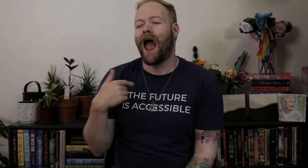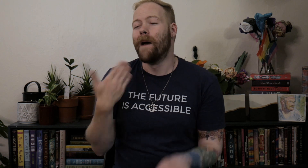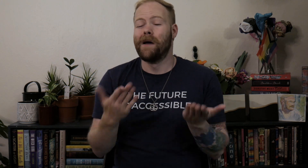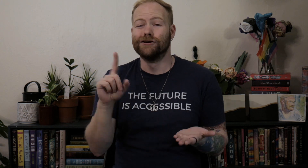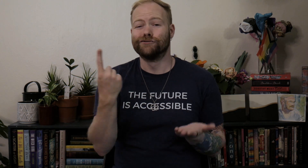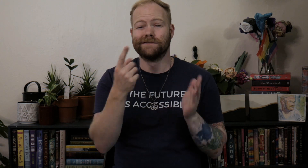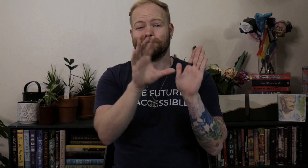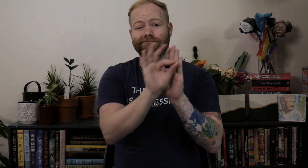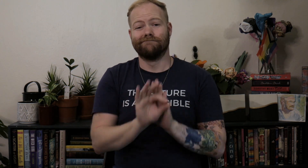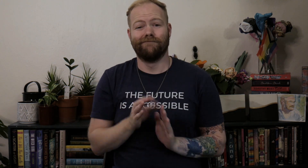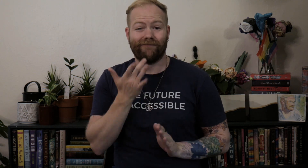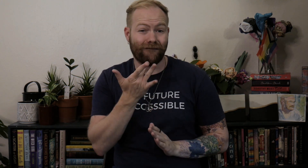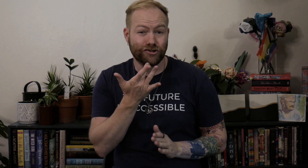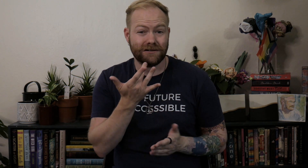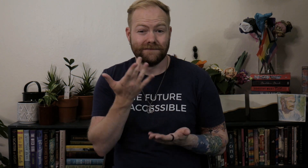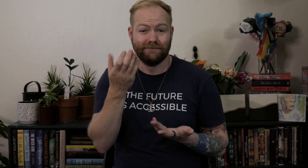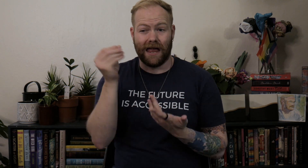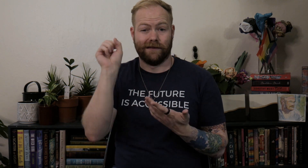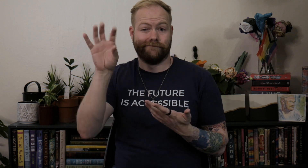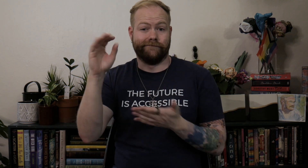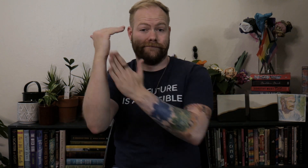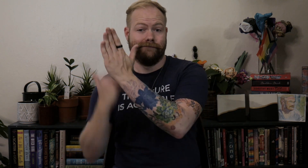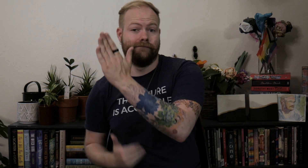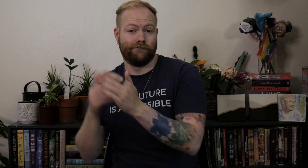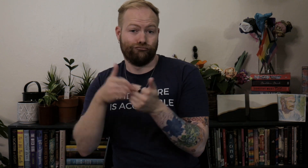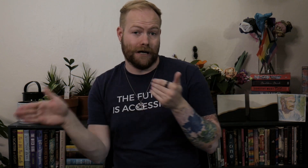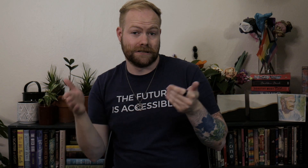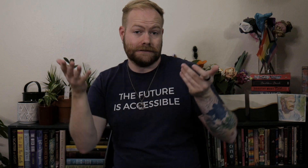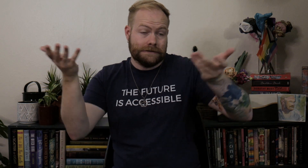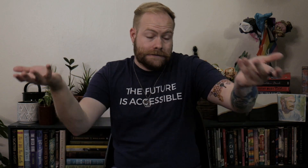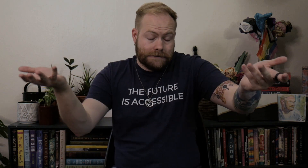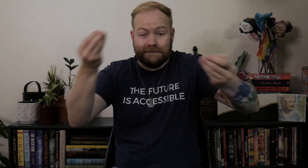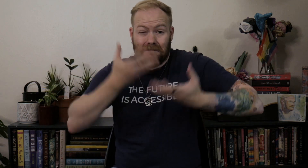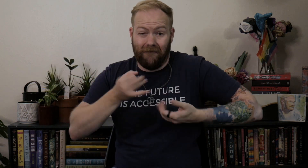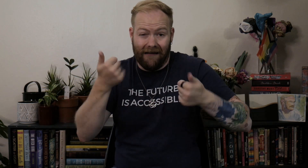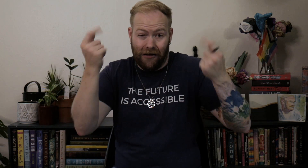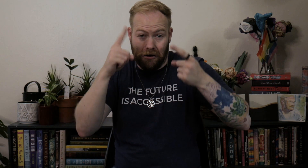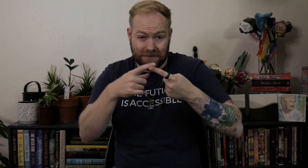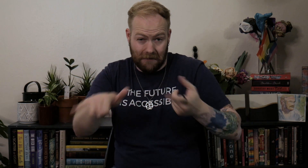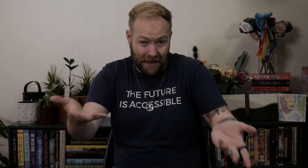I might just do my favorites, and list the rest. Let me know if you have any thoughts on that.